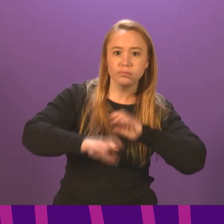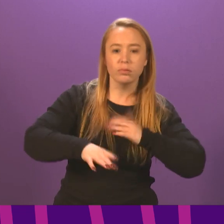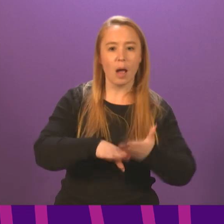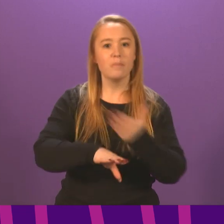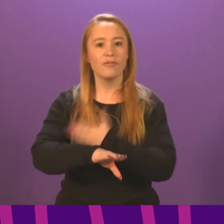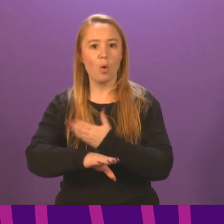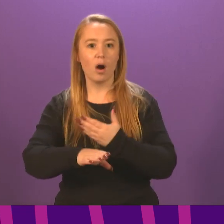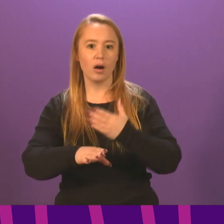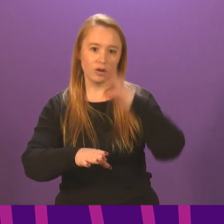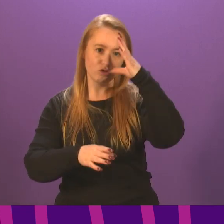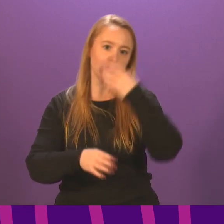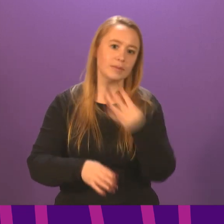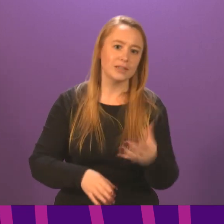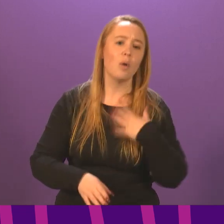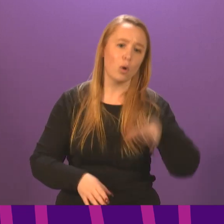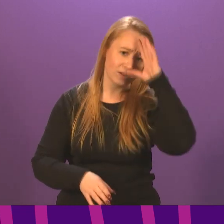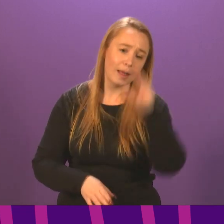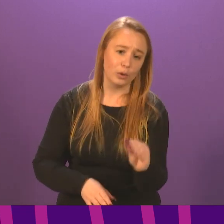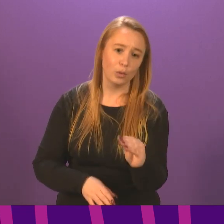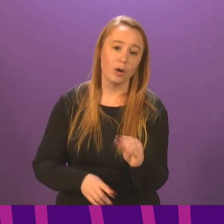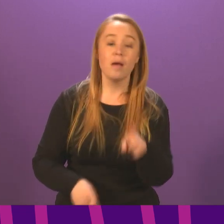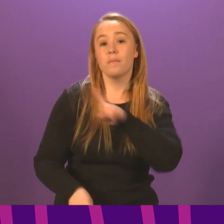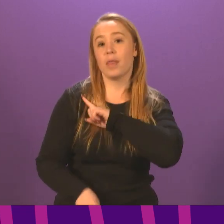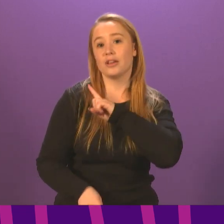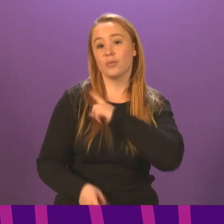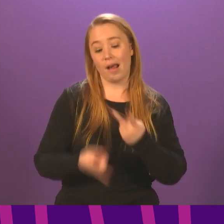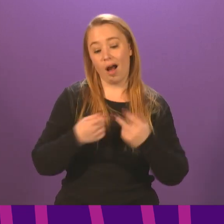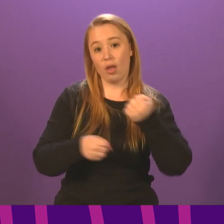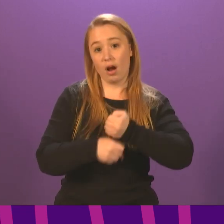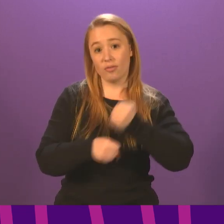we can. That said, it is right for us to discuss the matter with the Governments in the other